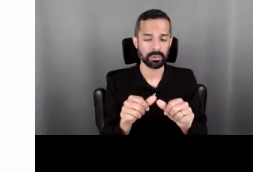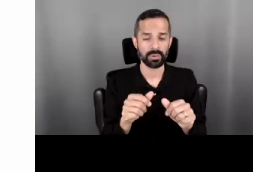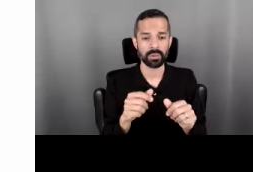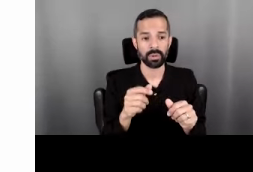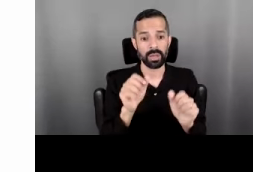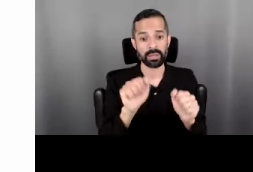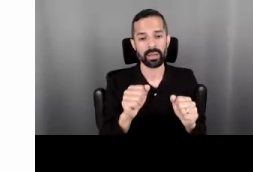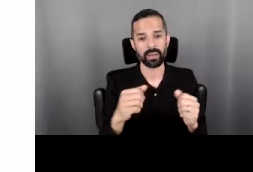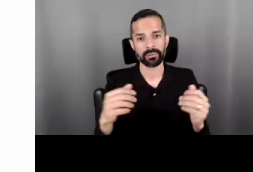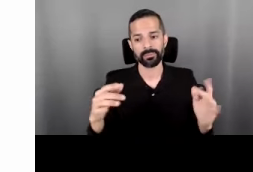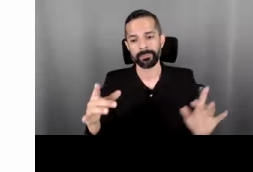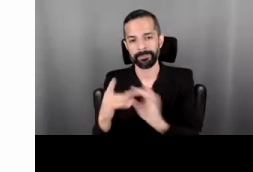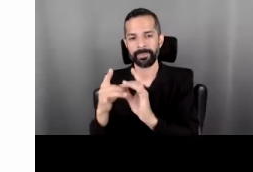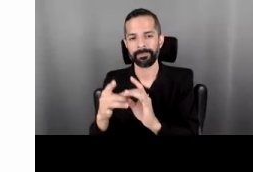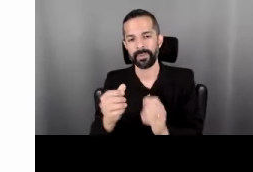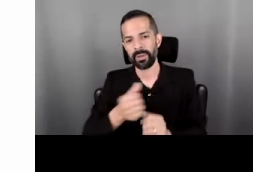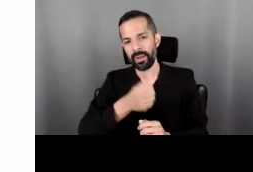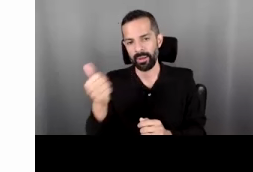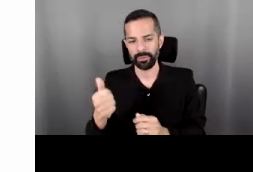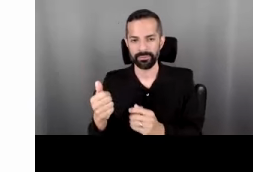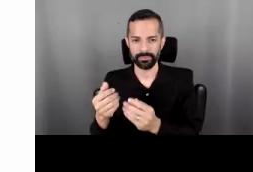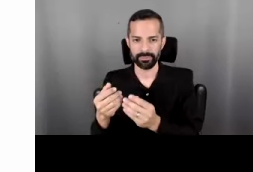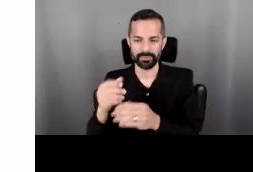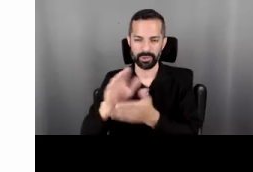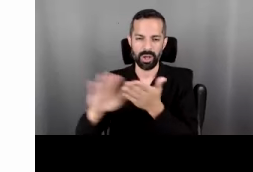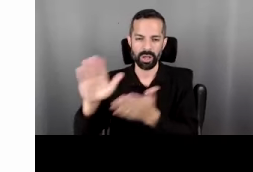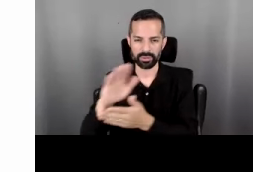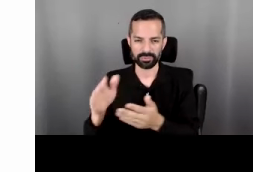that the college might have that might need to be integrated